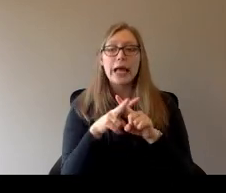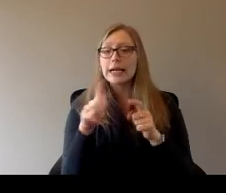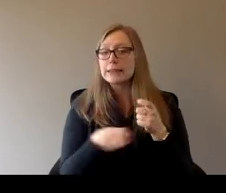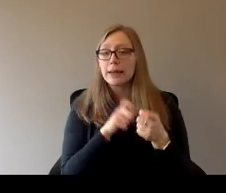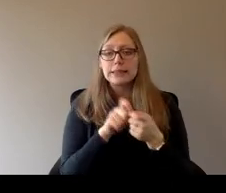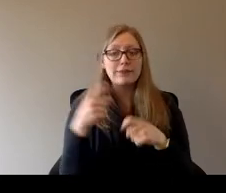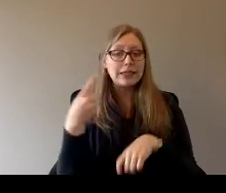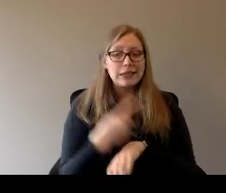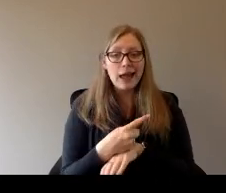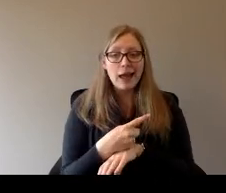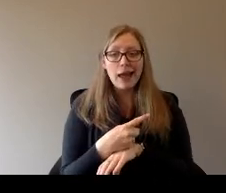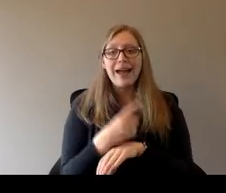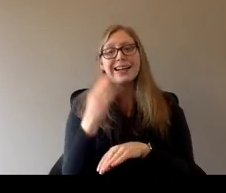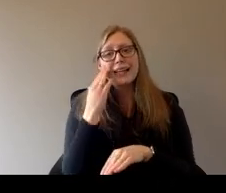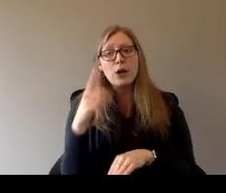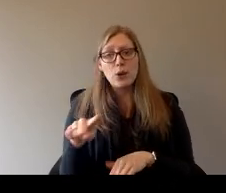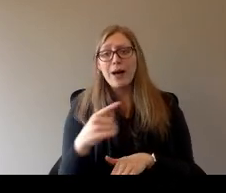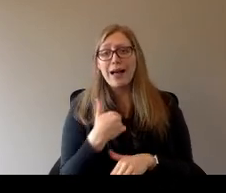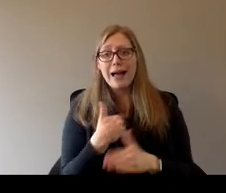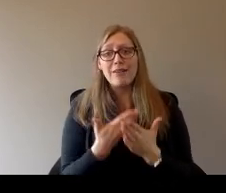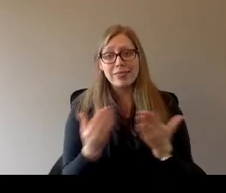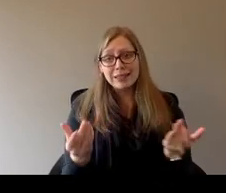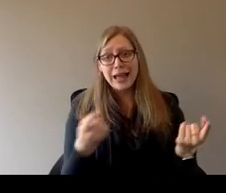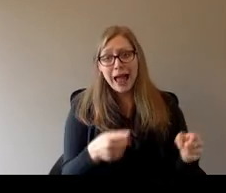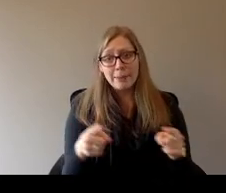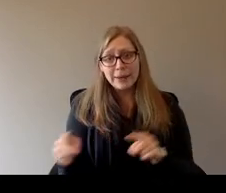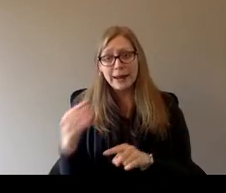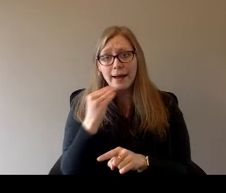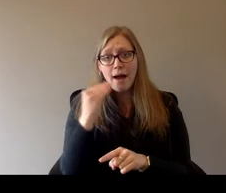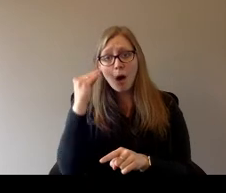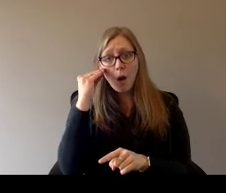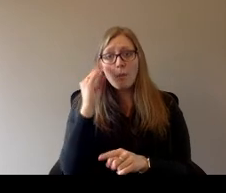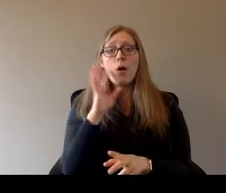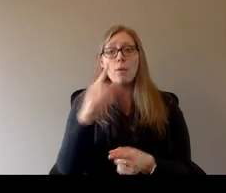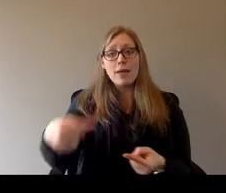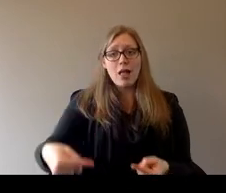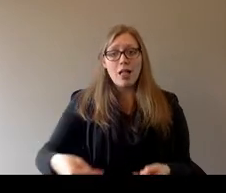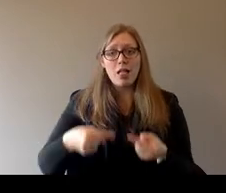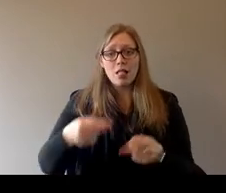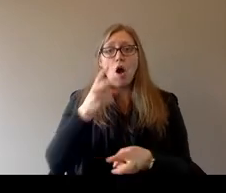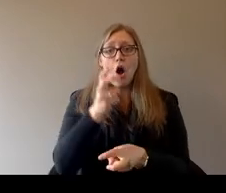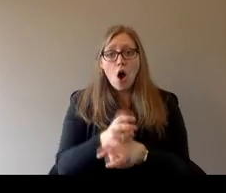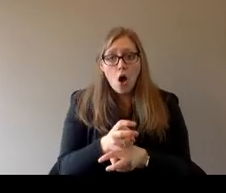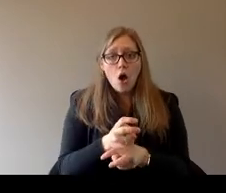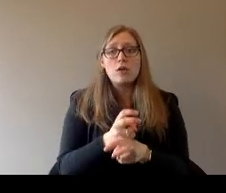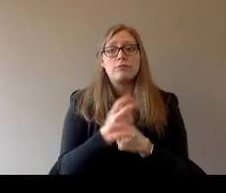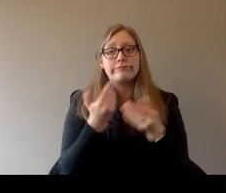have other things going on and it's going to be hard to do daily assignments.